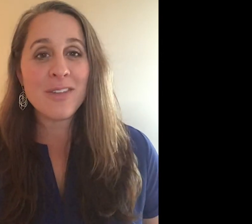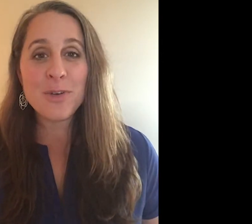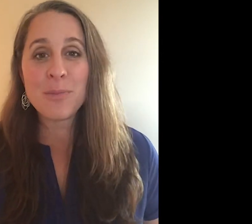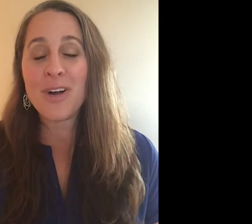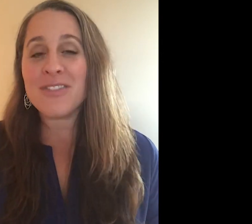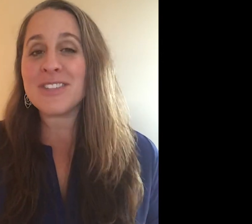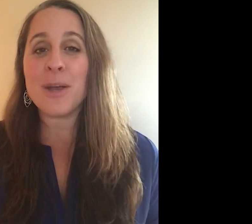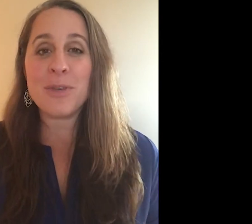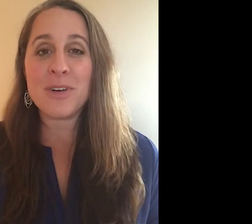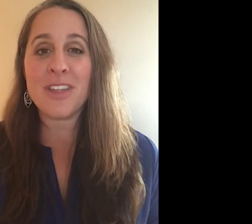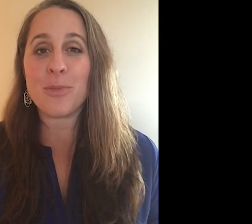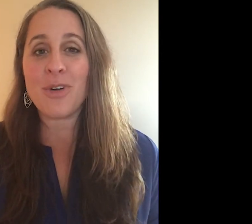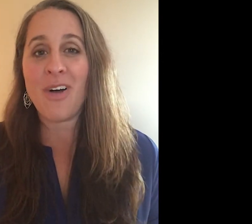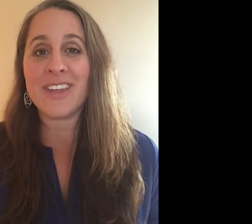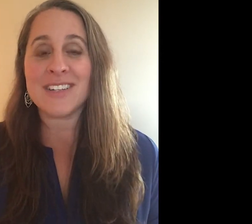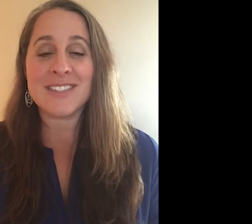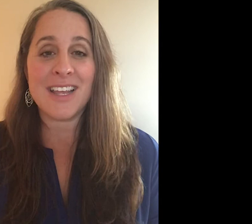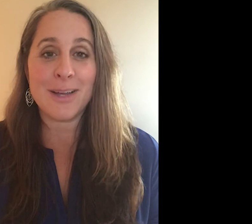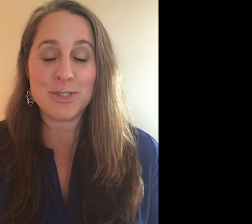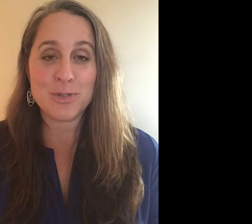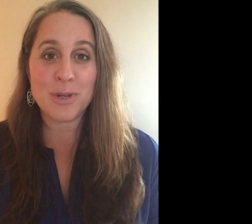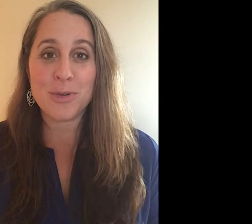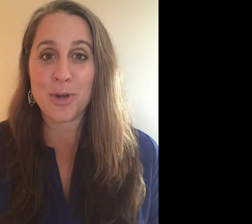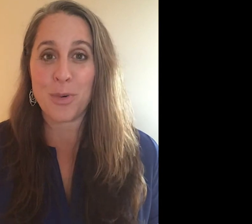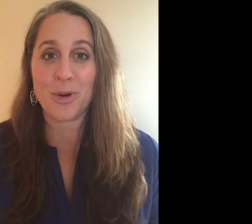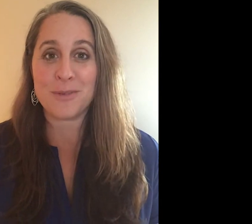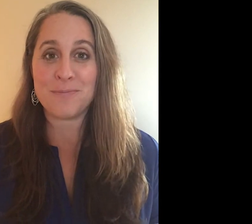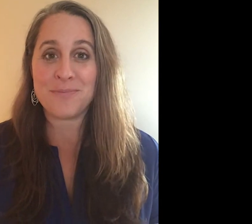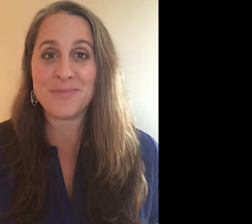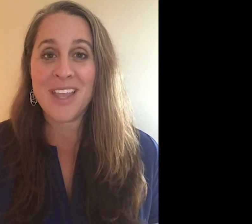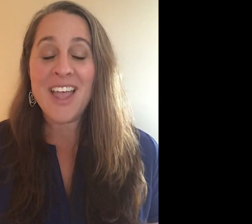who have become a community we call our Sign Language Storybook Cohort (SLSC).